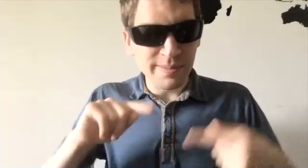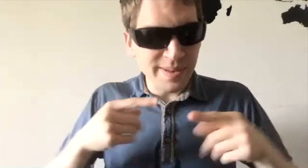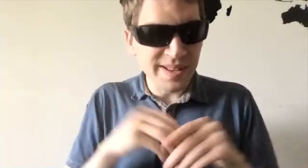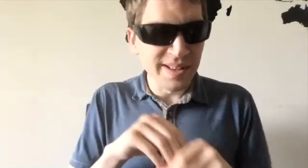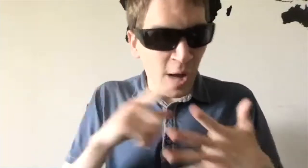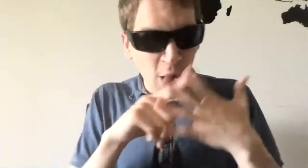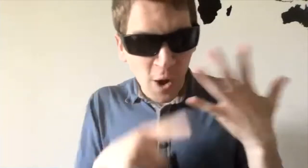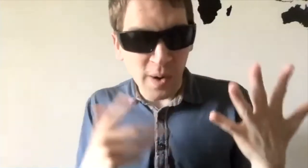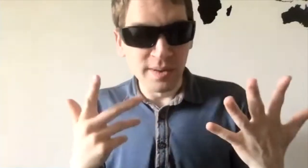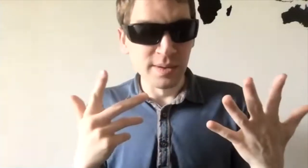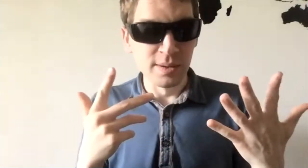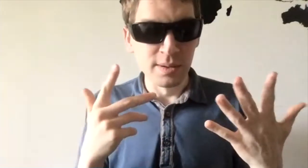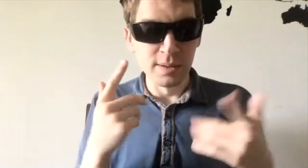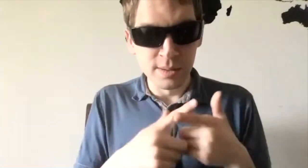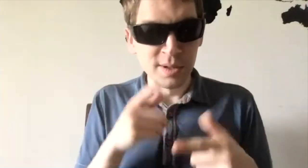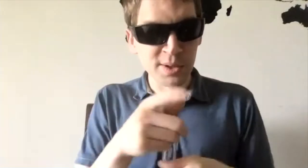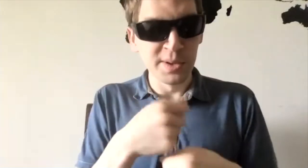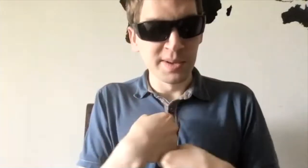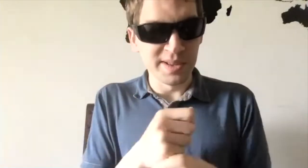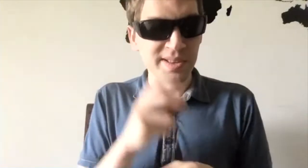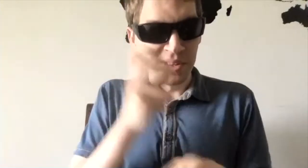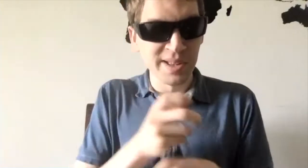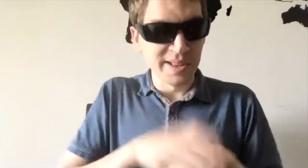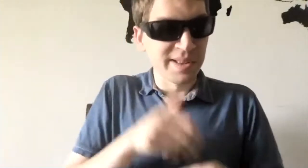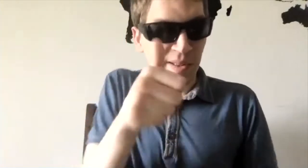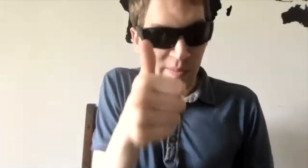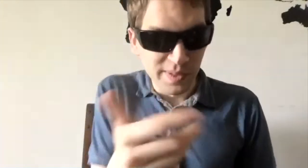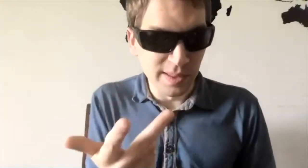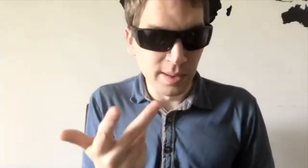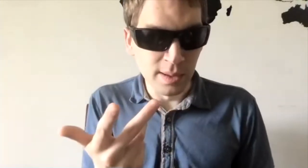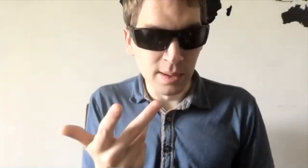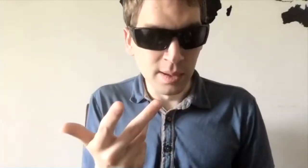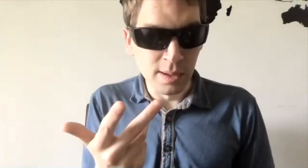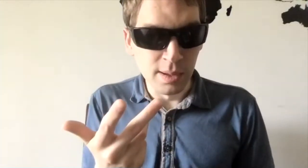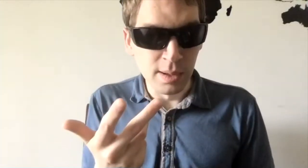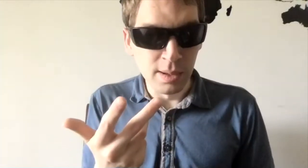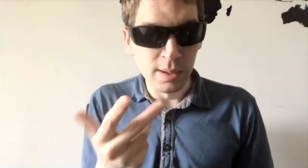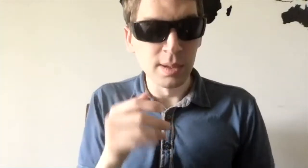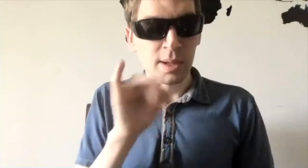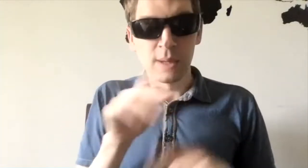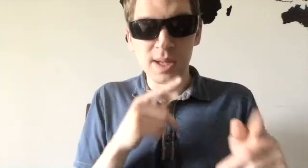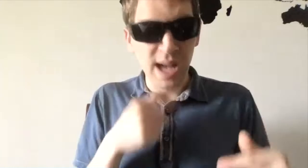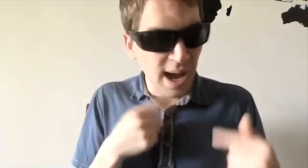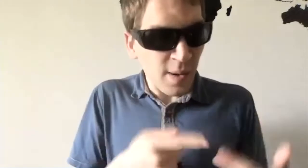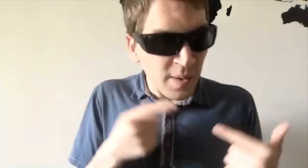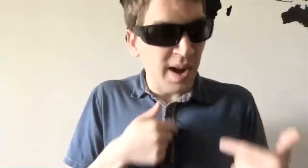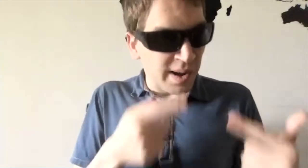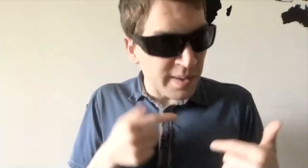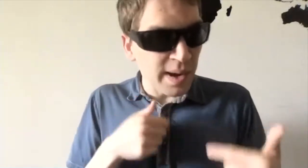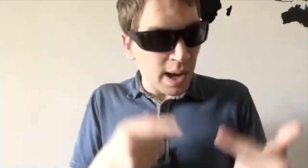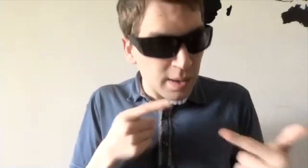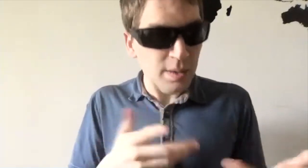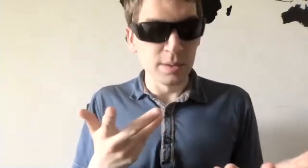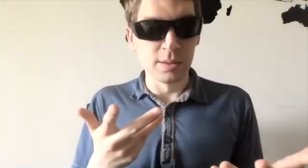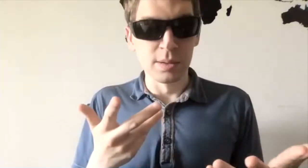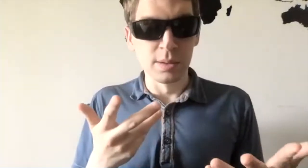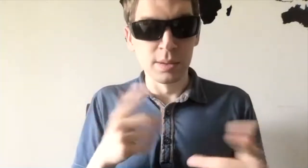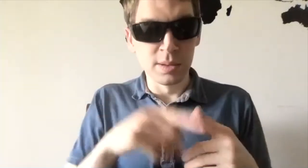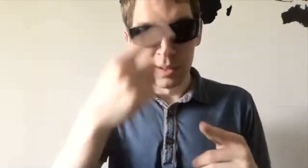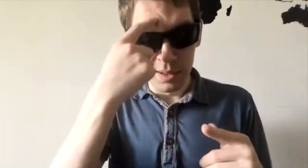a pain. Yeah, it was (sigh) but it was a challenge. But sometimes we make it harder on ourselves.